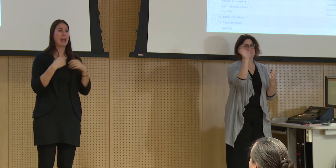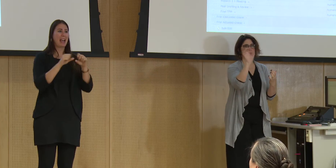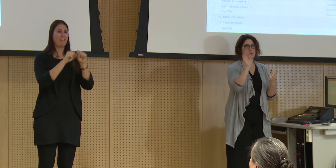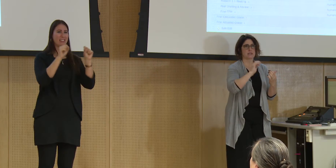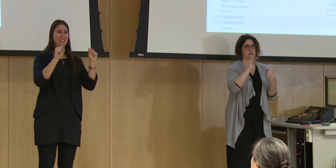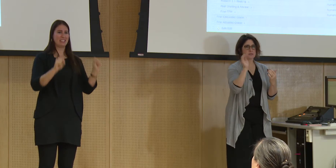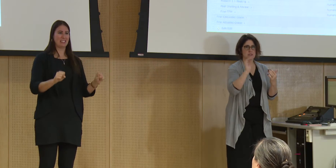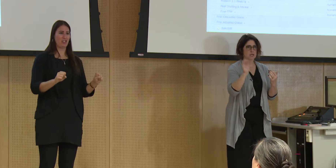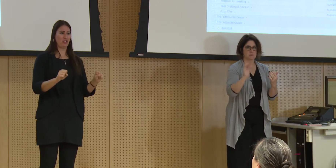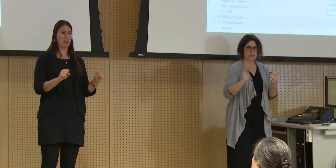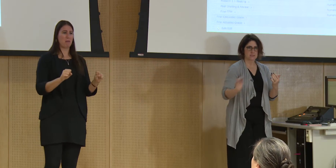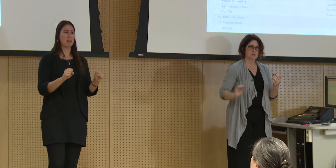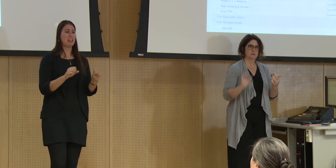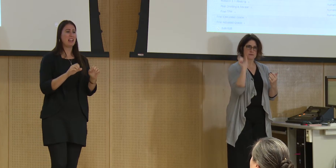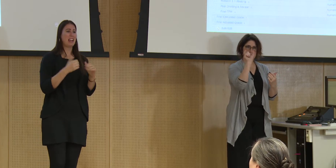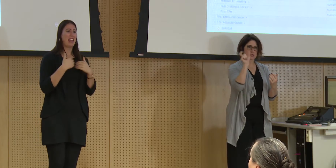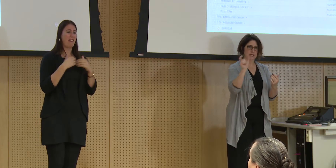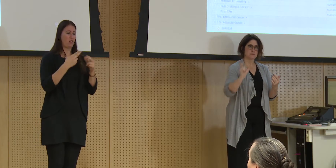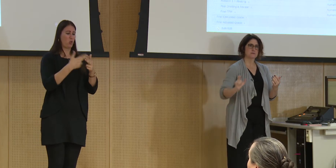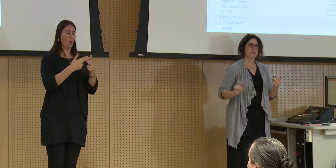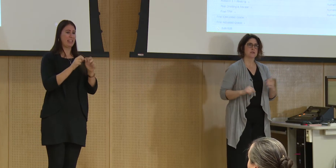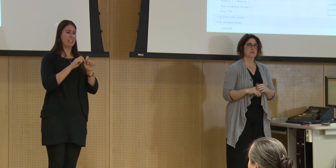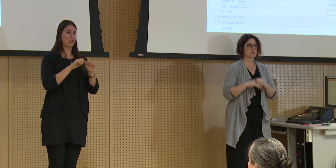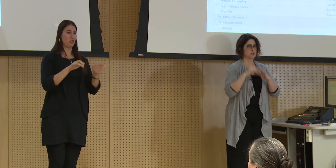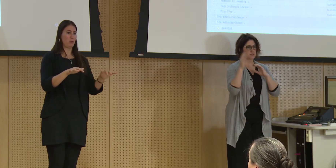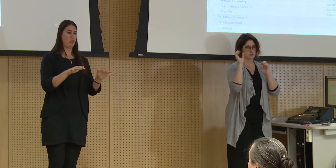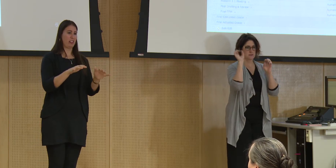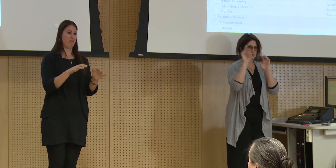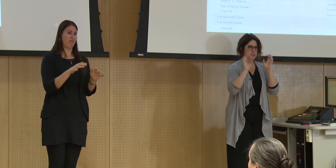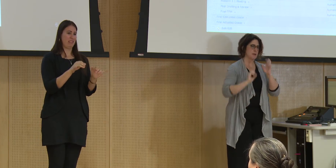the weight evenly, automatic, for each item. So it just divvies up.